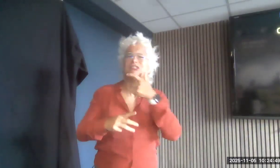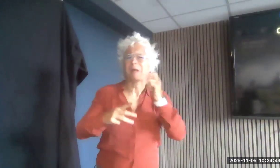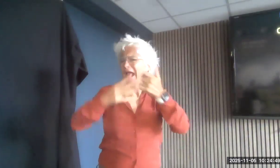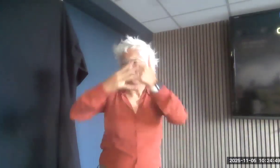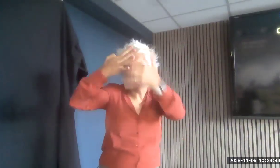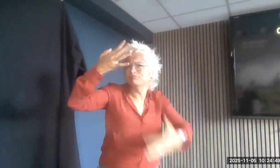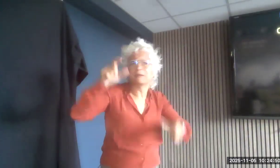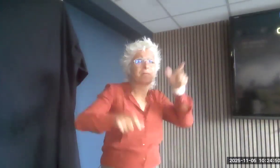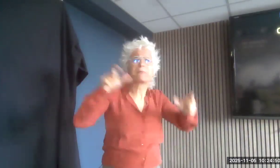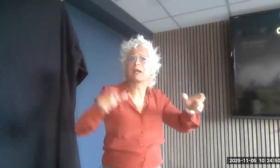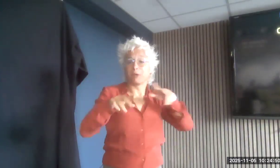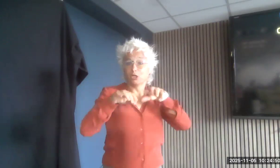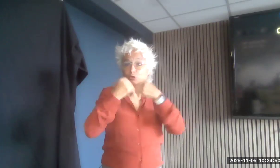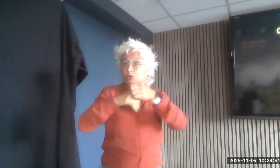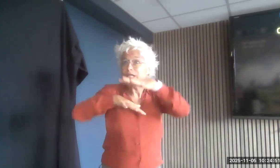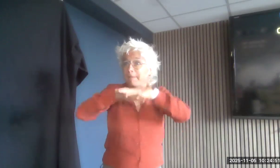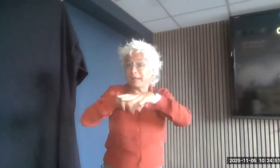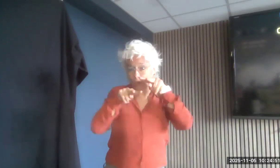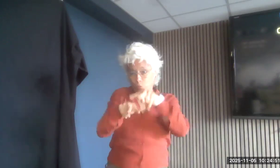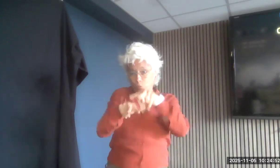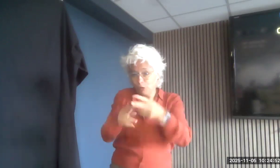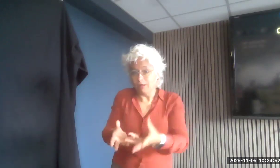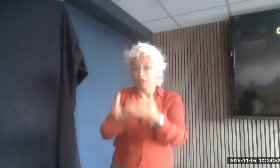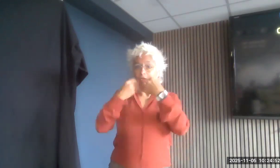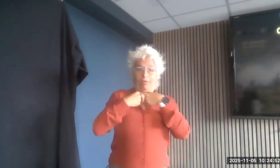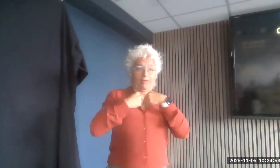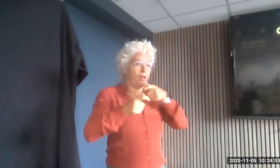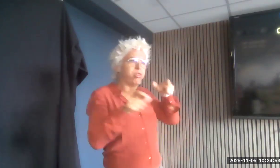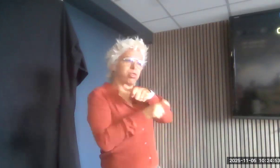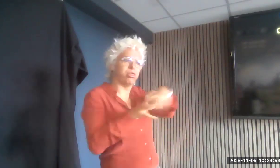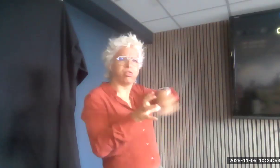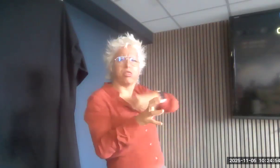Code switch between indonesian and English and then finnish and English as, well, so on social media.